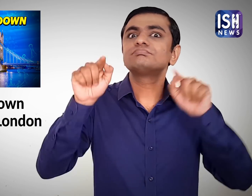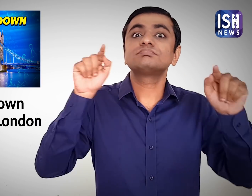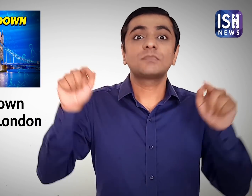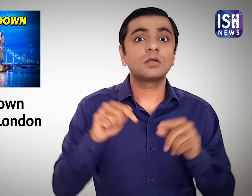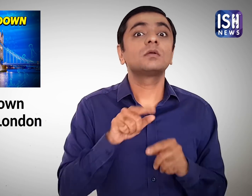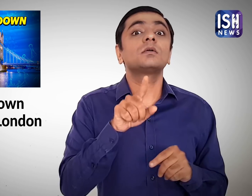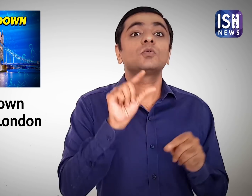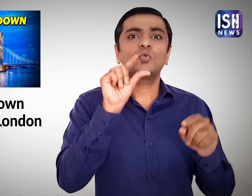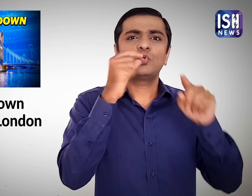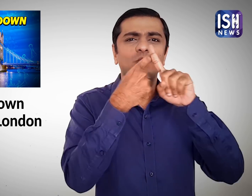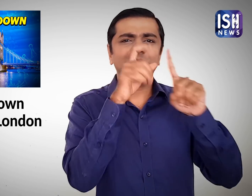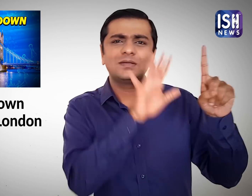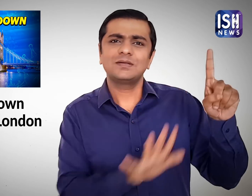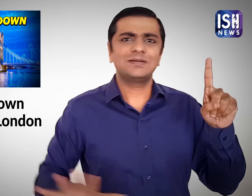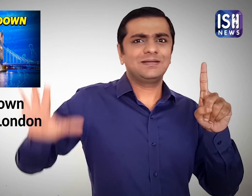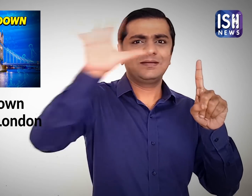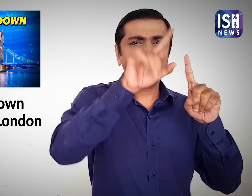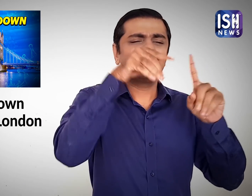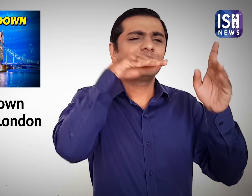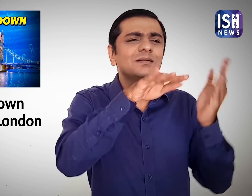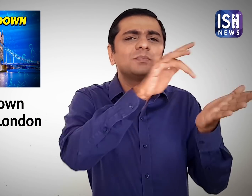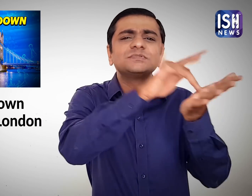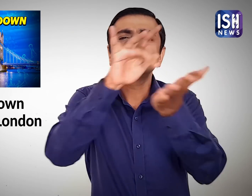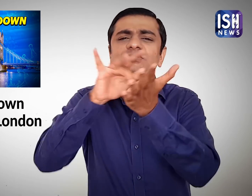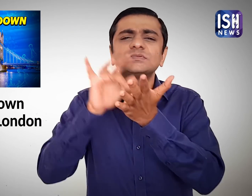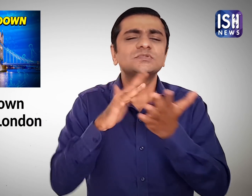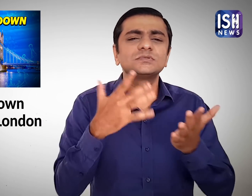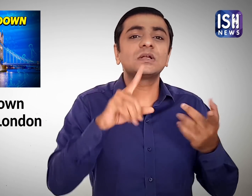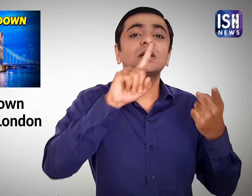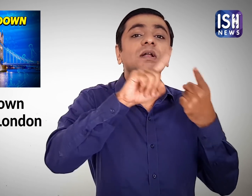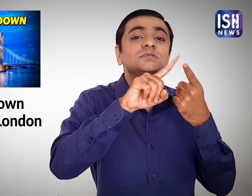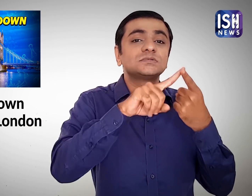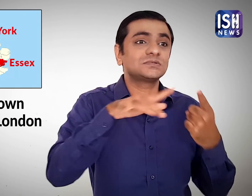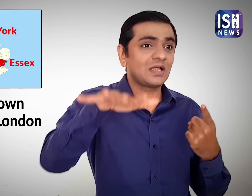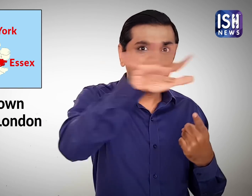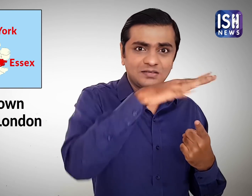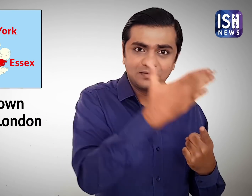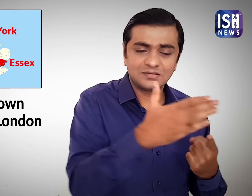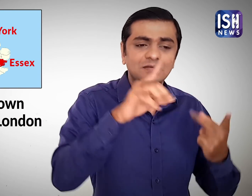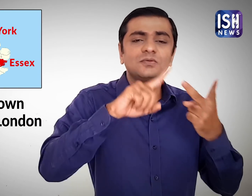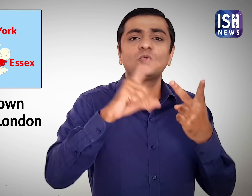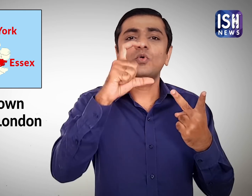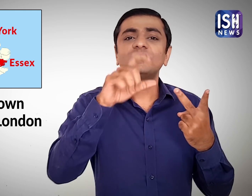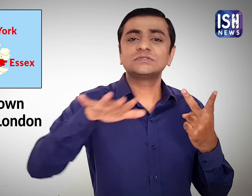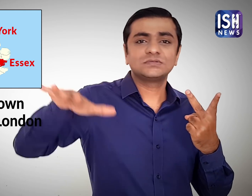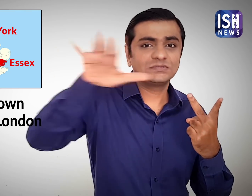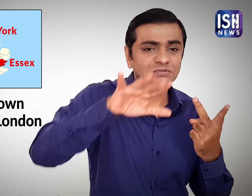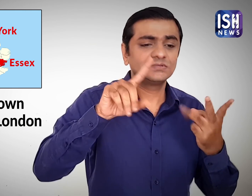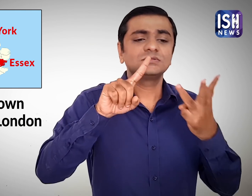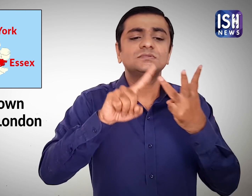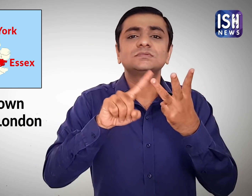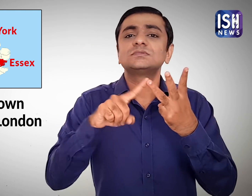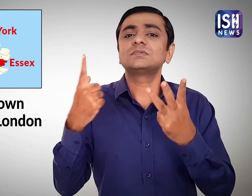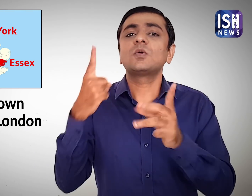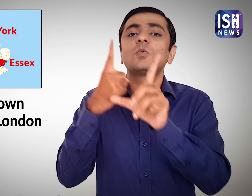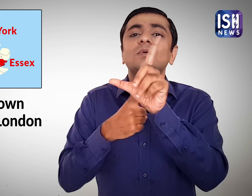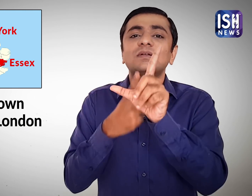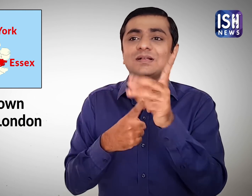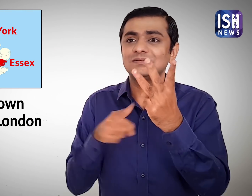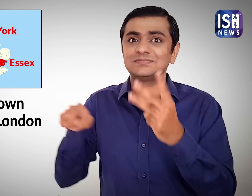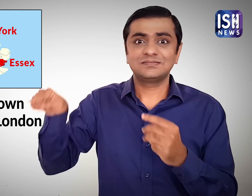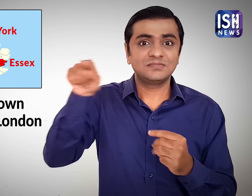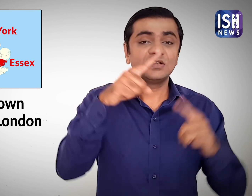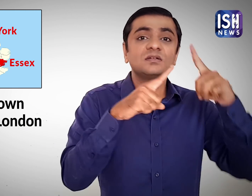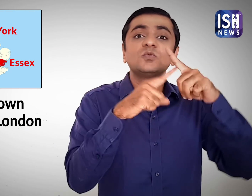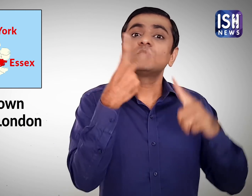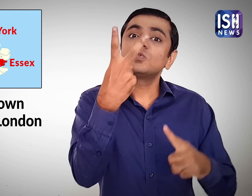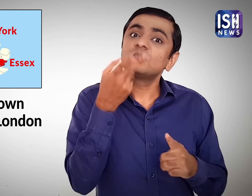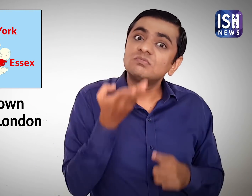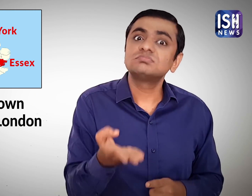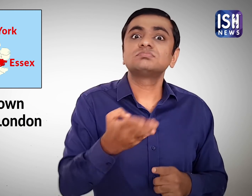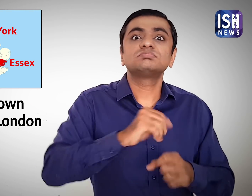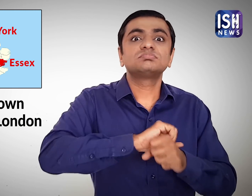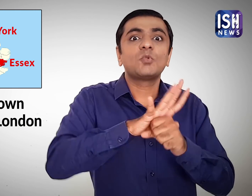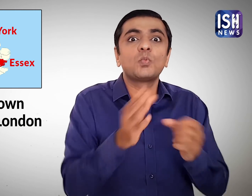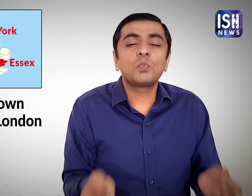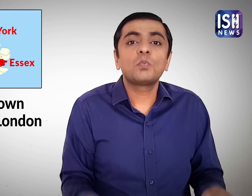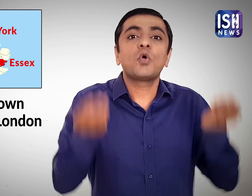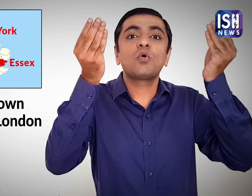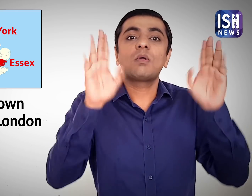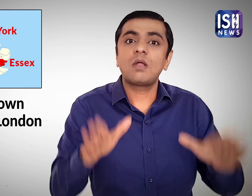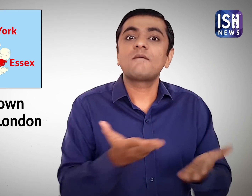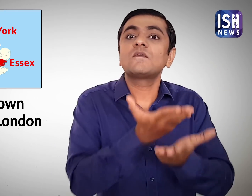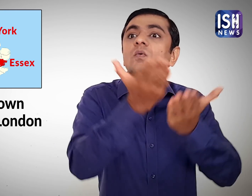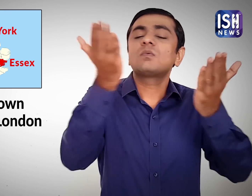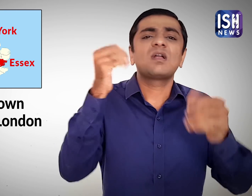Areas in the UK such as Essex, Chesterfield and York also fall under Tier 2.